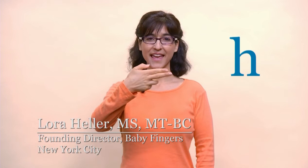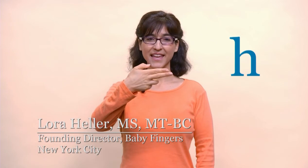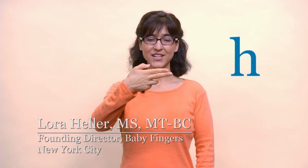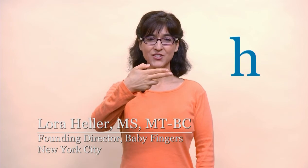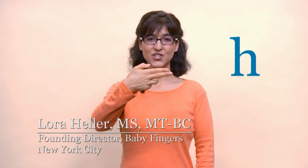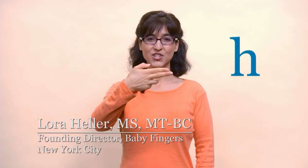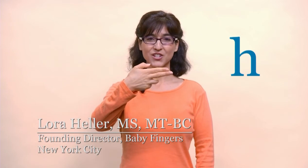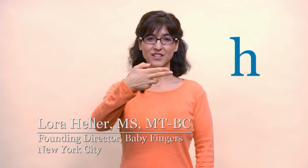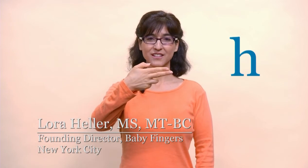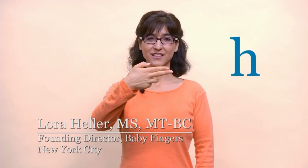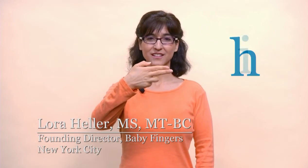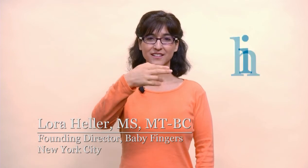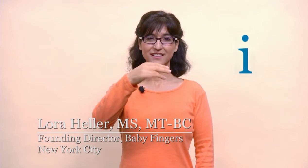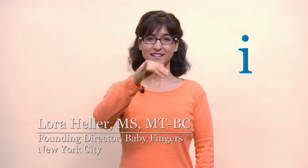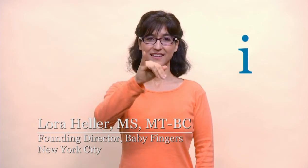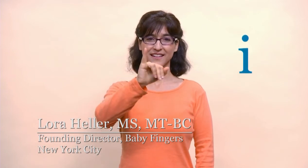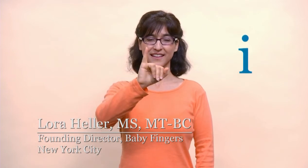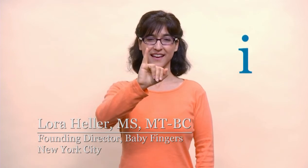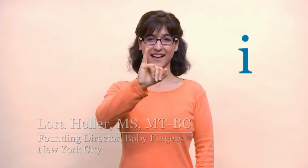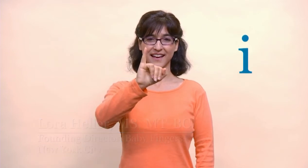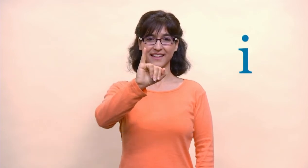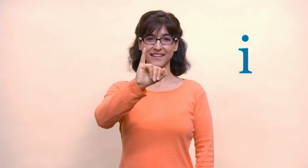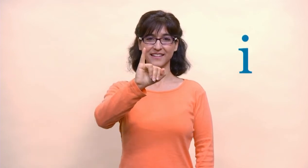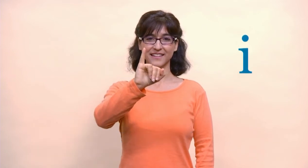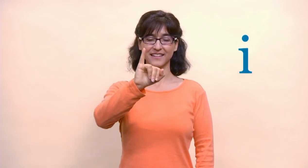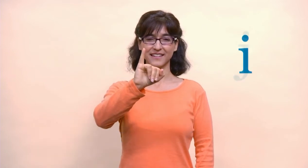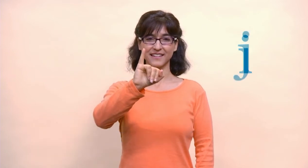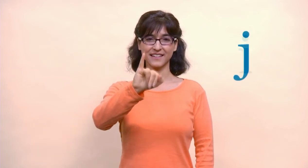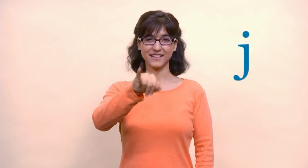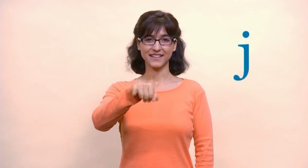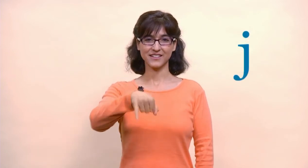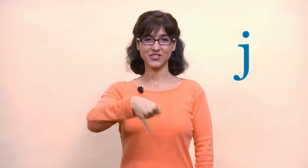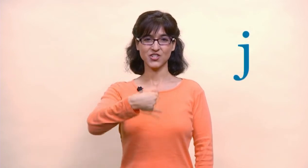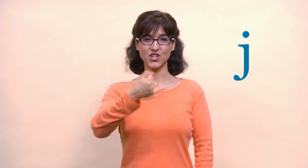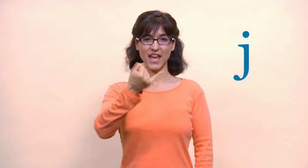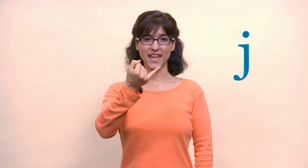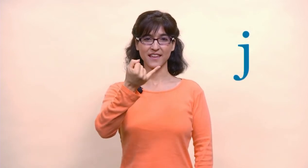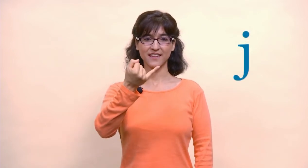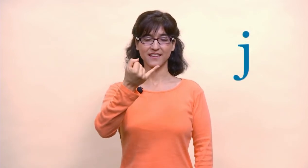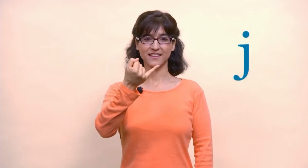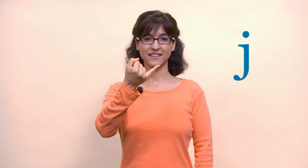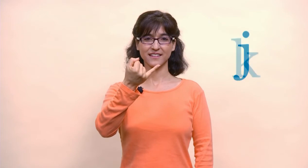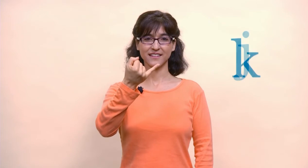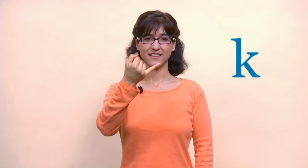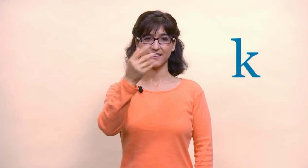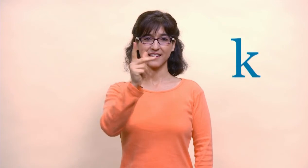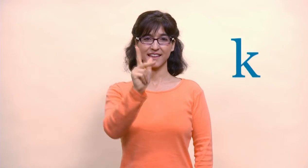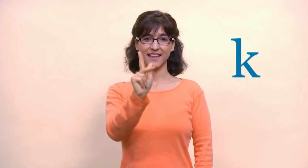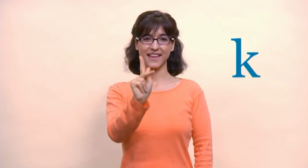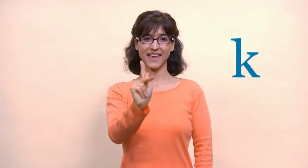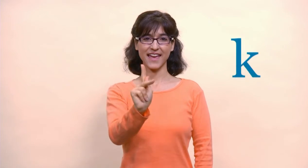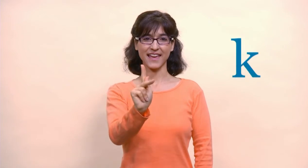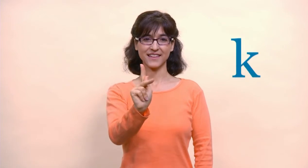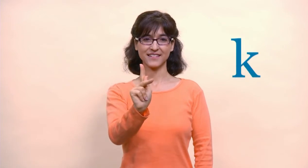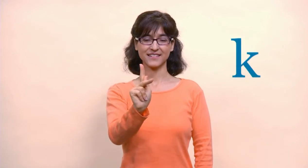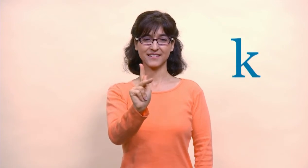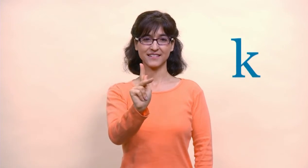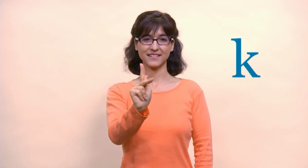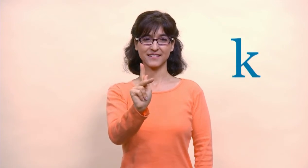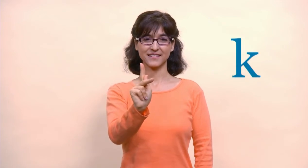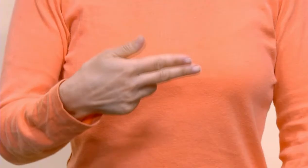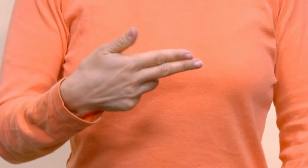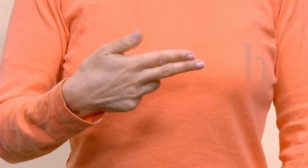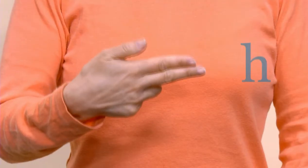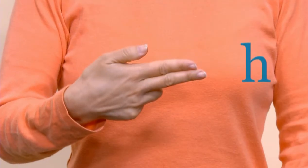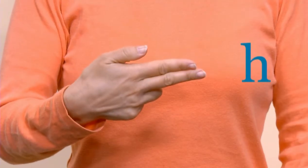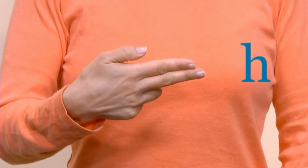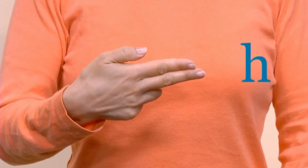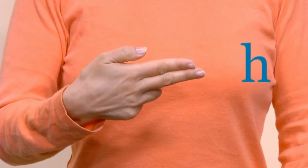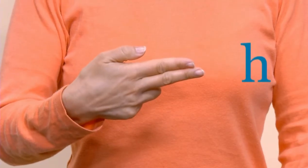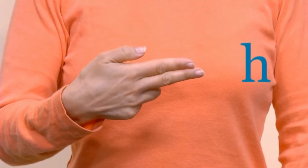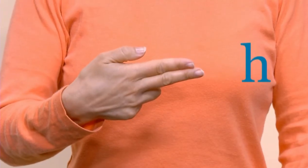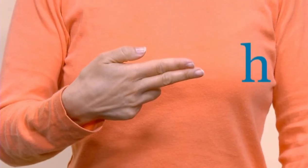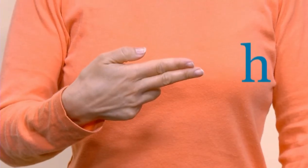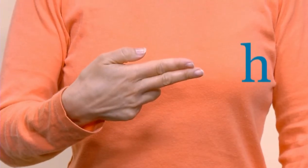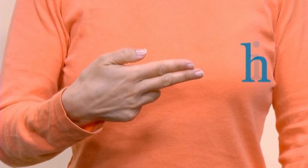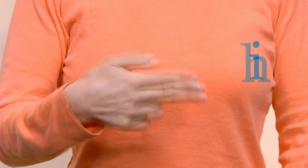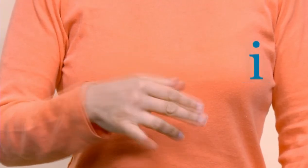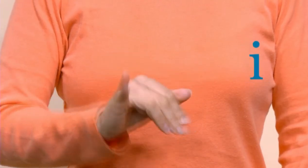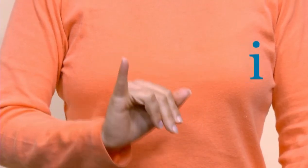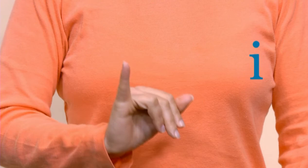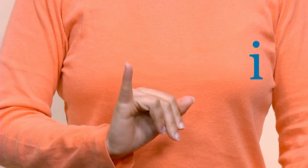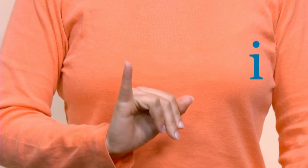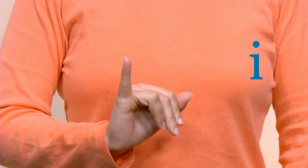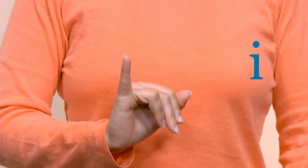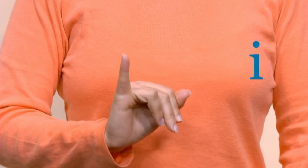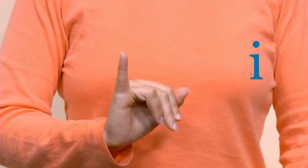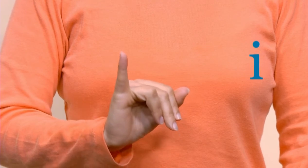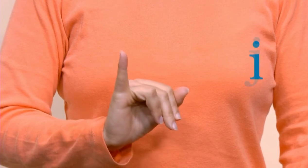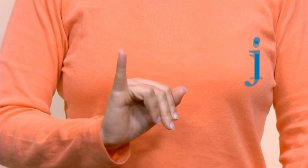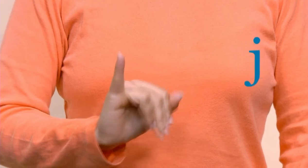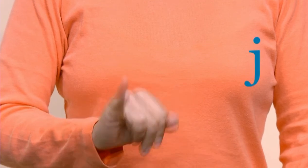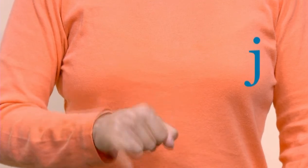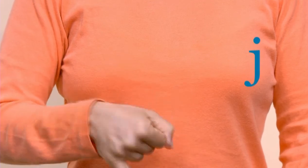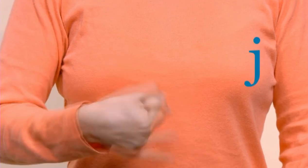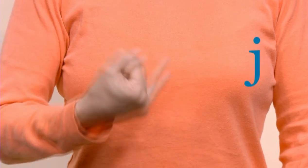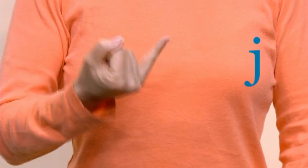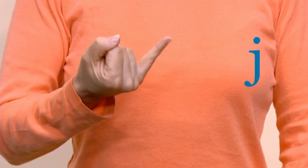H, I, J, K, H, I, J, K